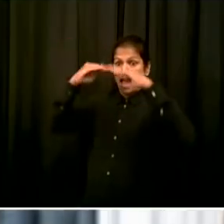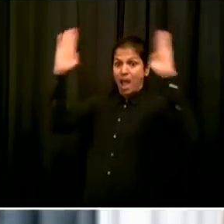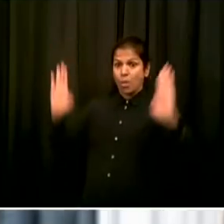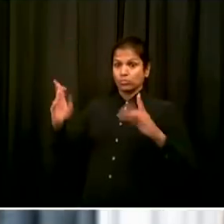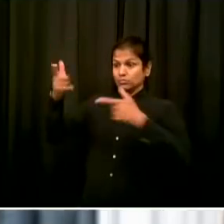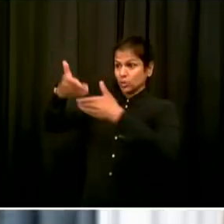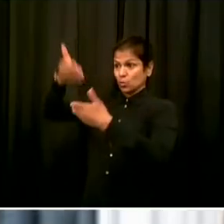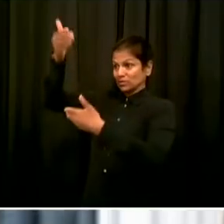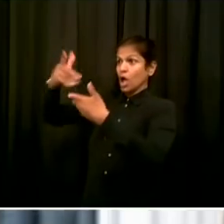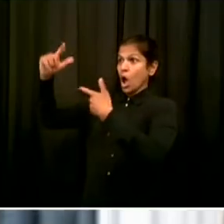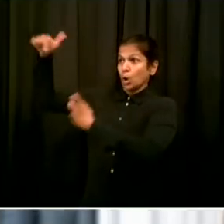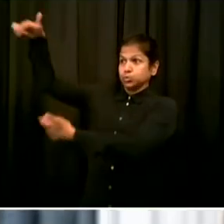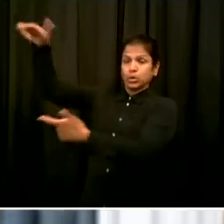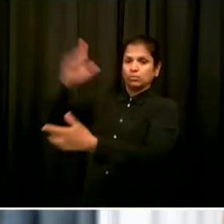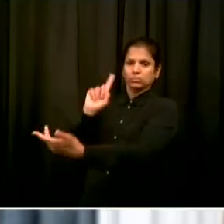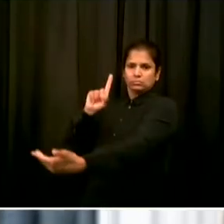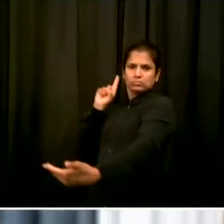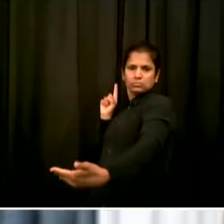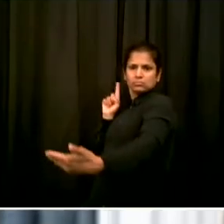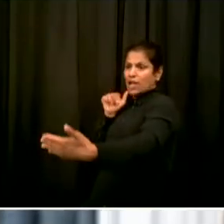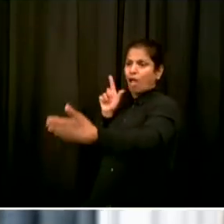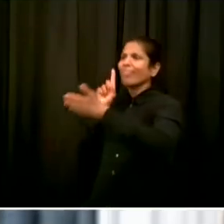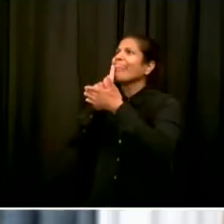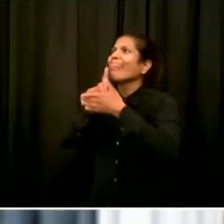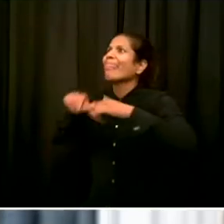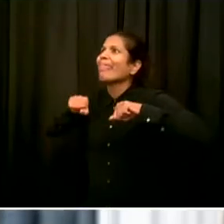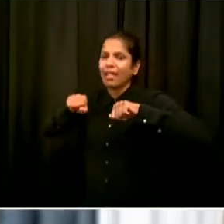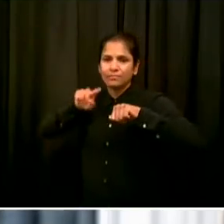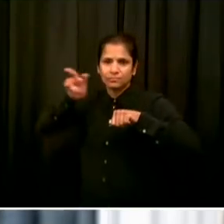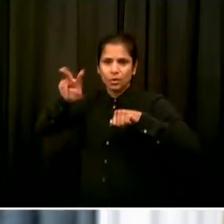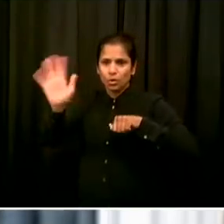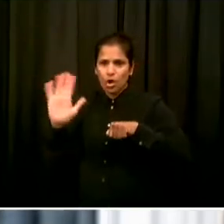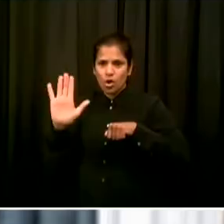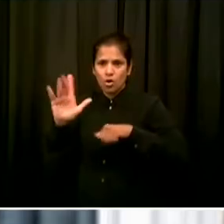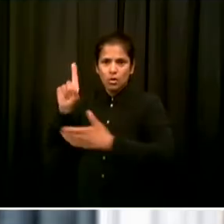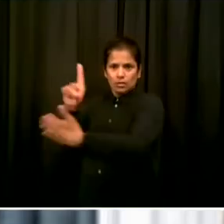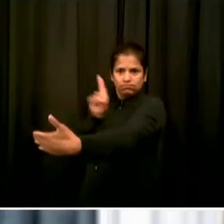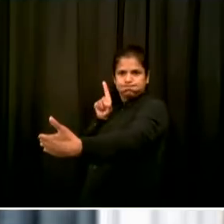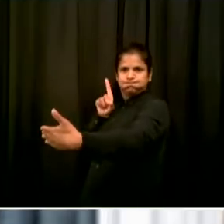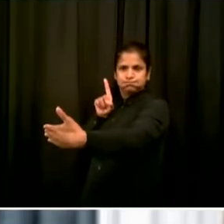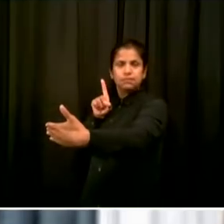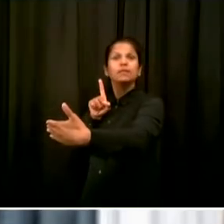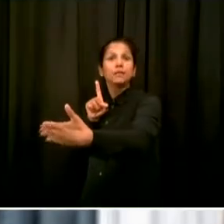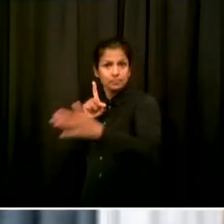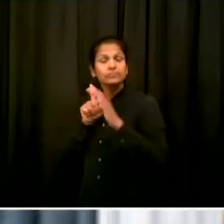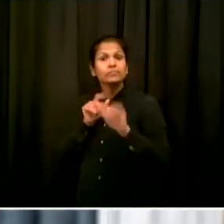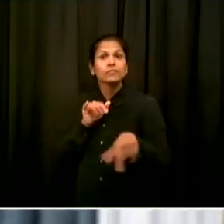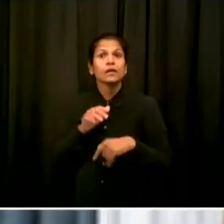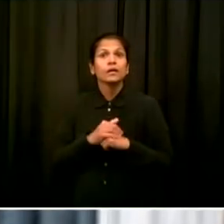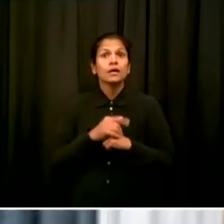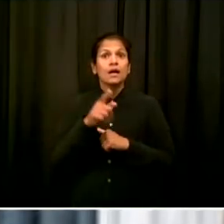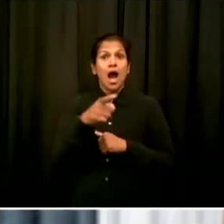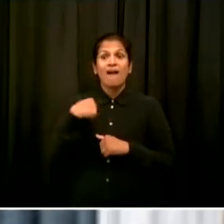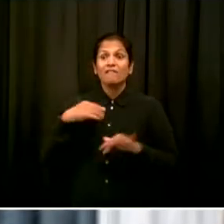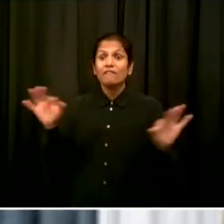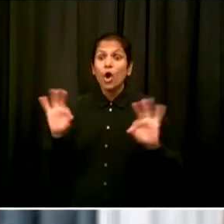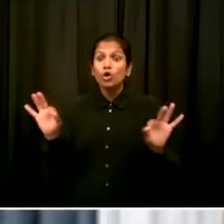IF YOU ARE NOT ON A LOW FLOOR AND NEVER USE THE ELEVATORS.